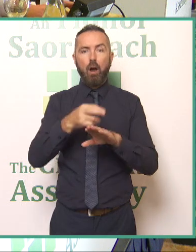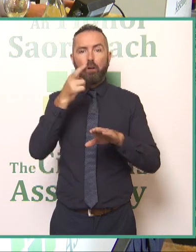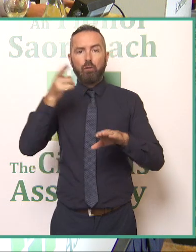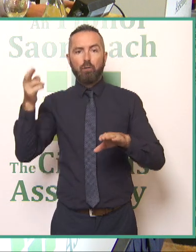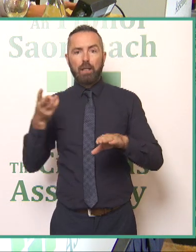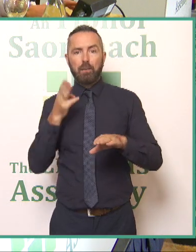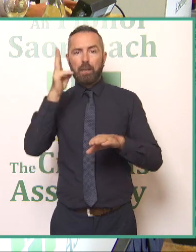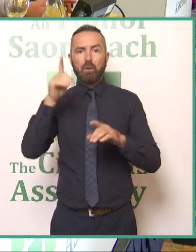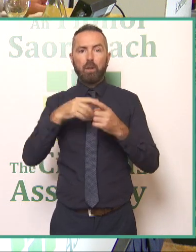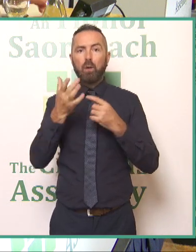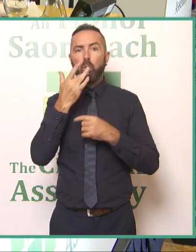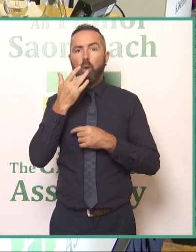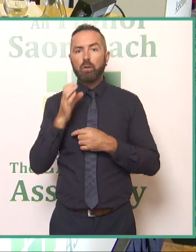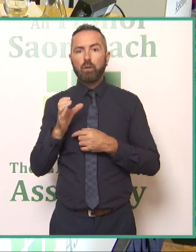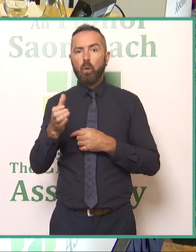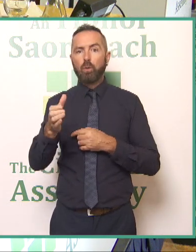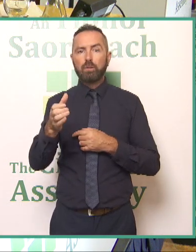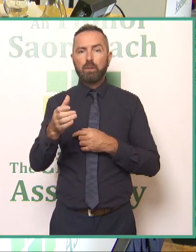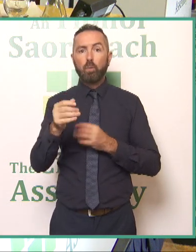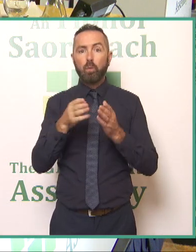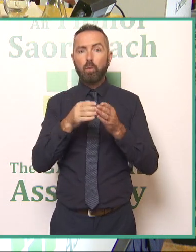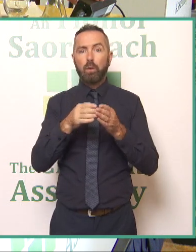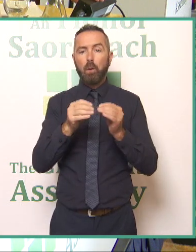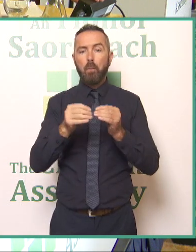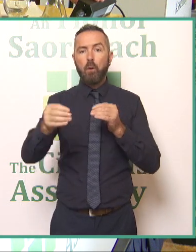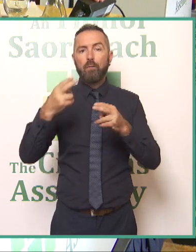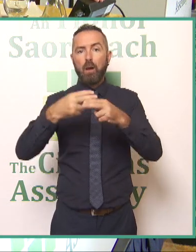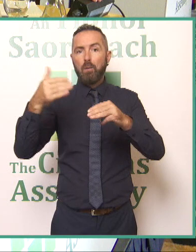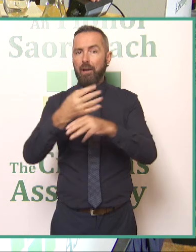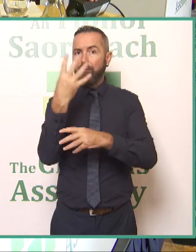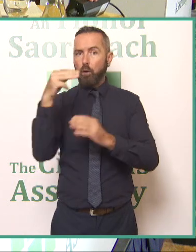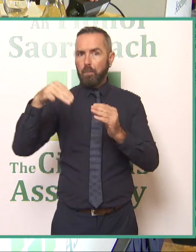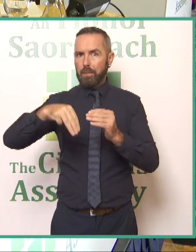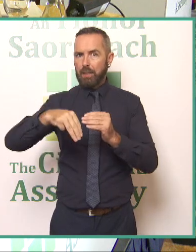a work or say as well we move that out by four meters which is a lot and our Farmers wouldn't